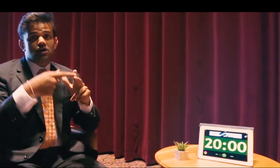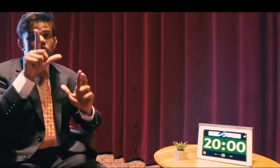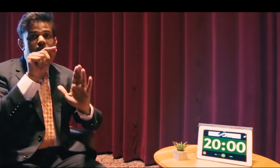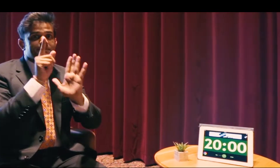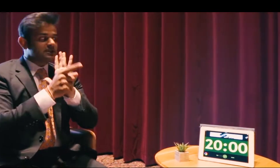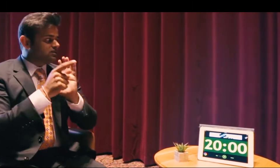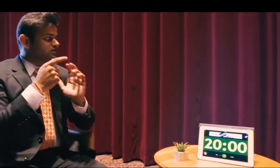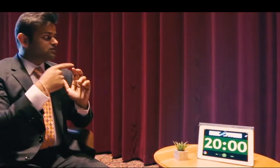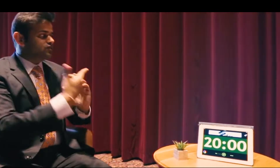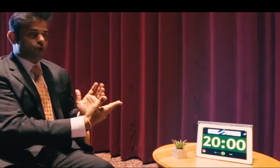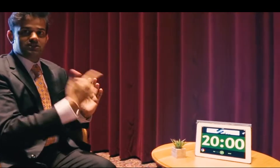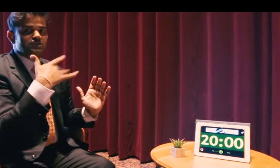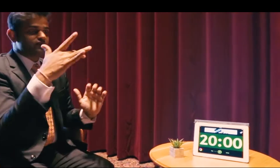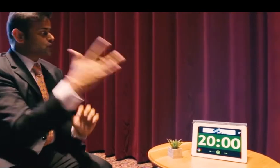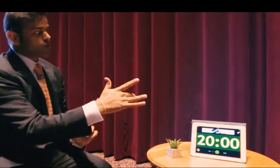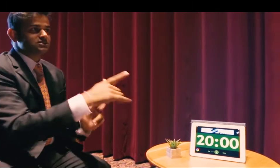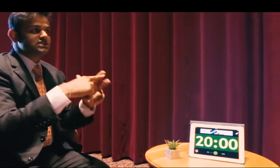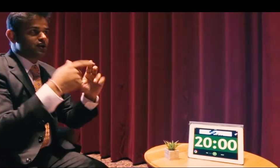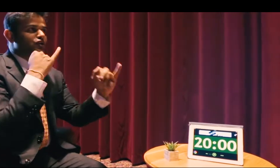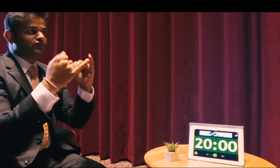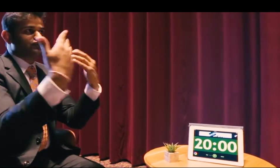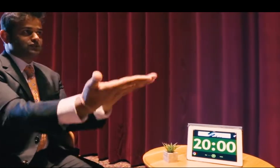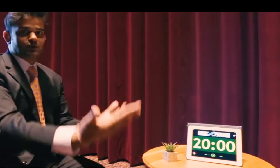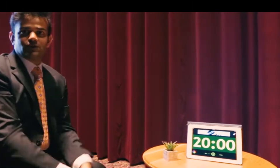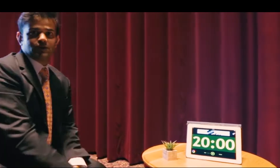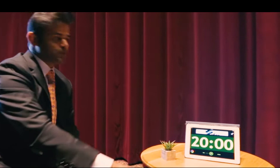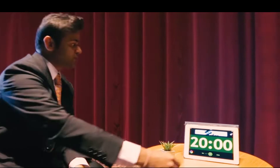So we want to start, we'll start the 20 minute talk